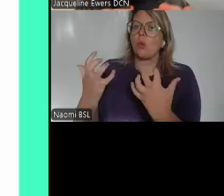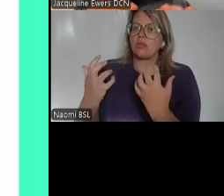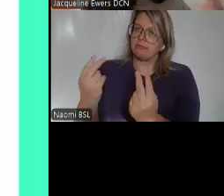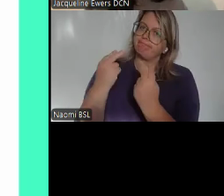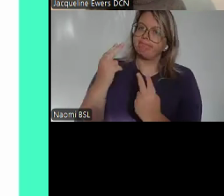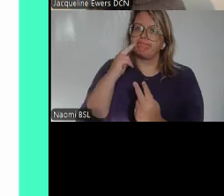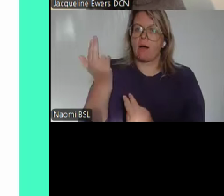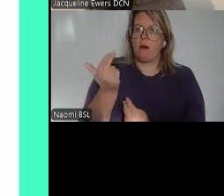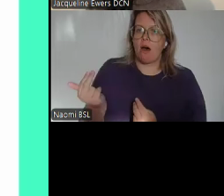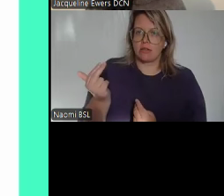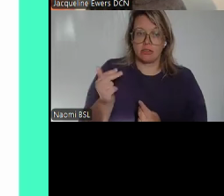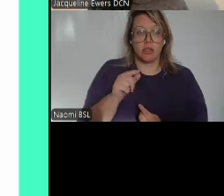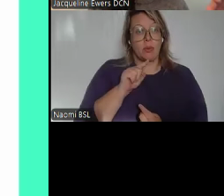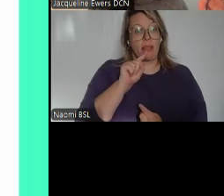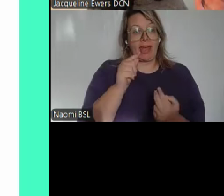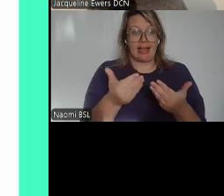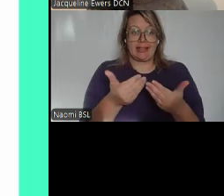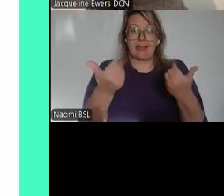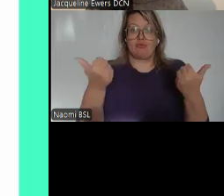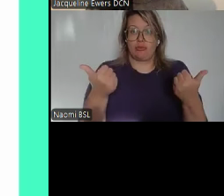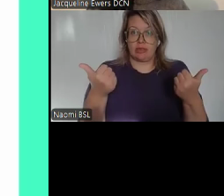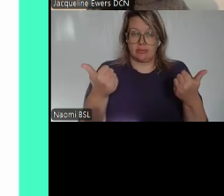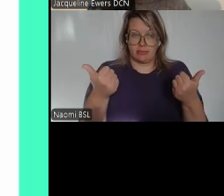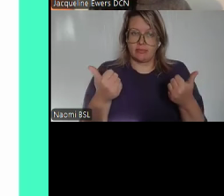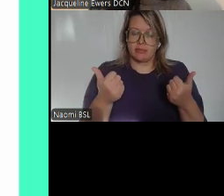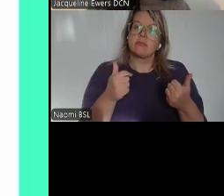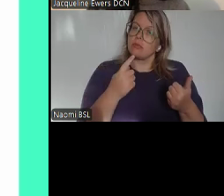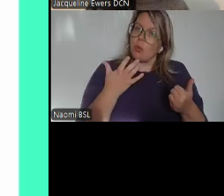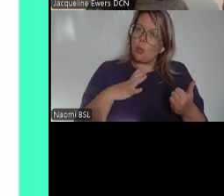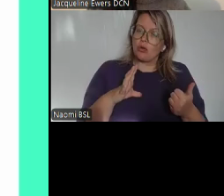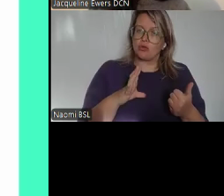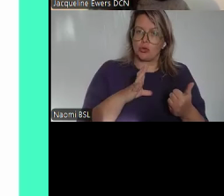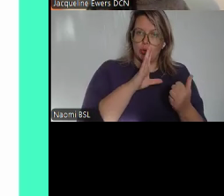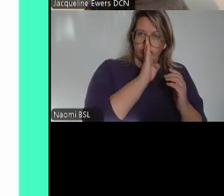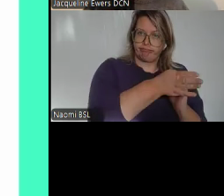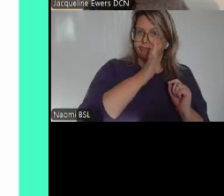They've separated them out. They realized that they wanted to be able to speak to them in a very specific way.